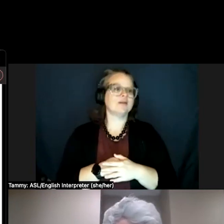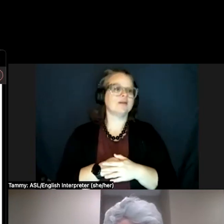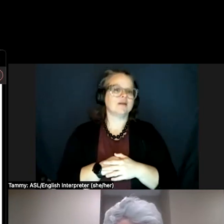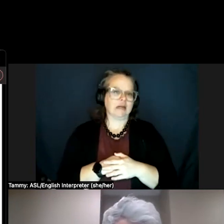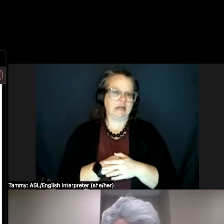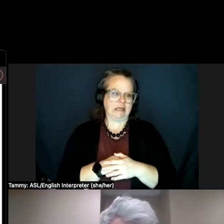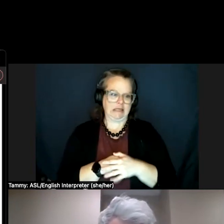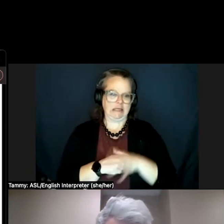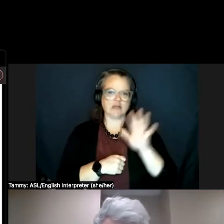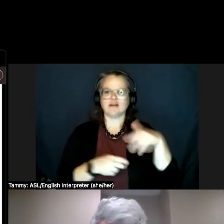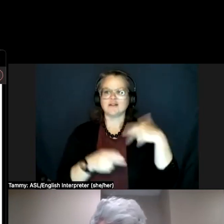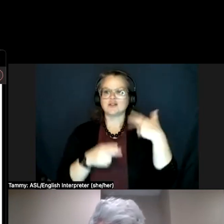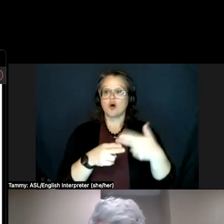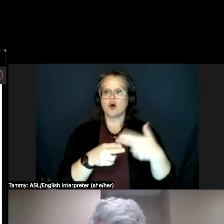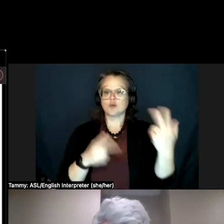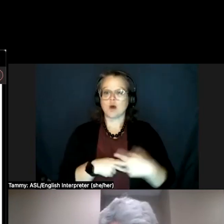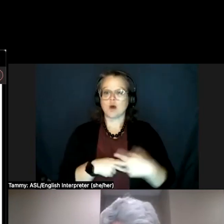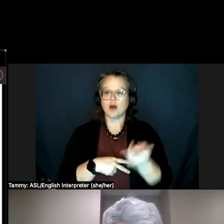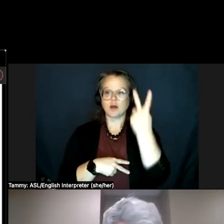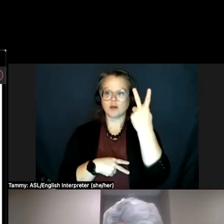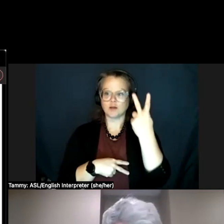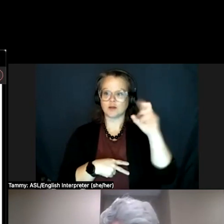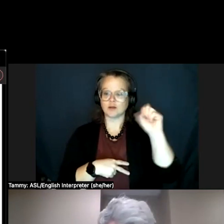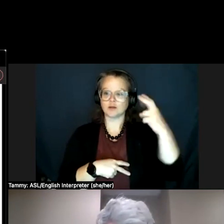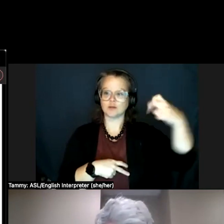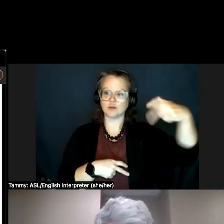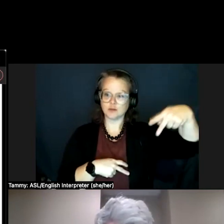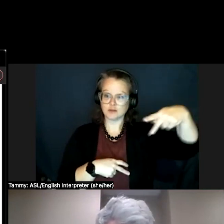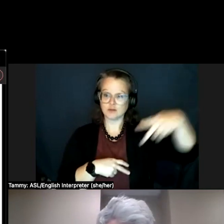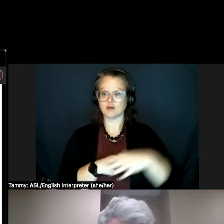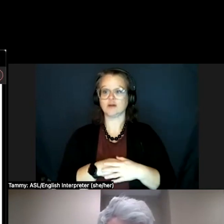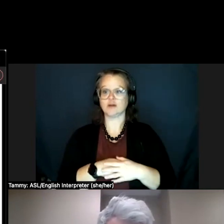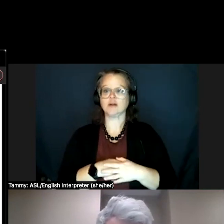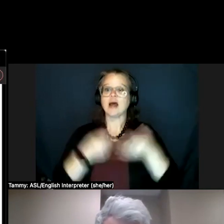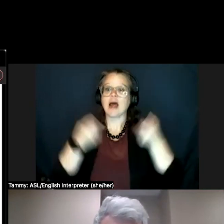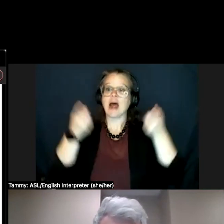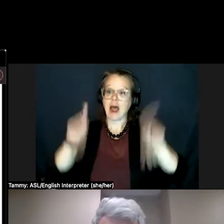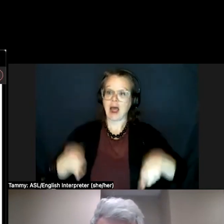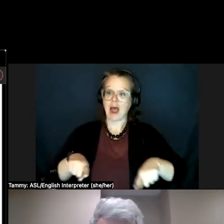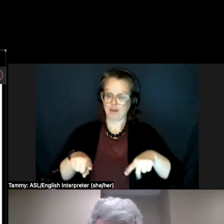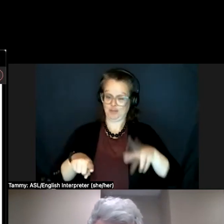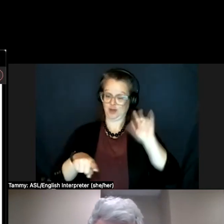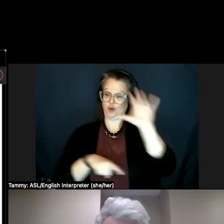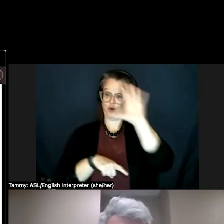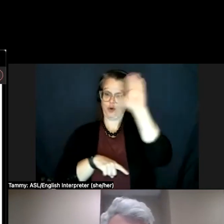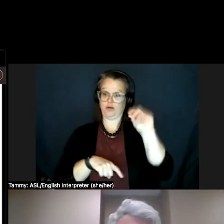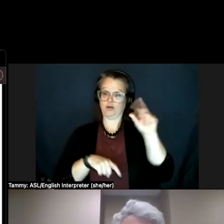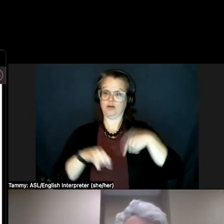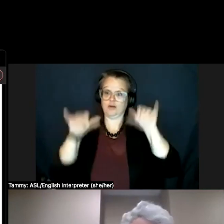have worked in the past is you loaded fixed tables onto your system. Or you'd have a tariff that you